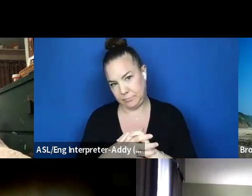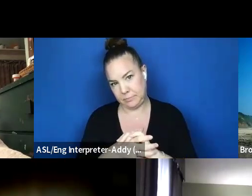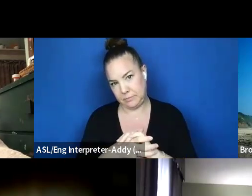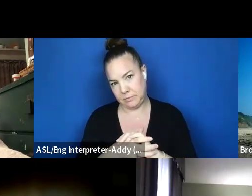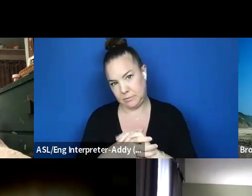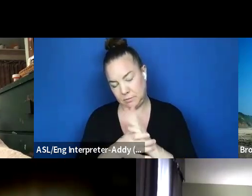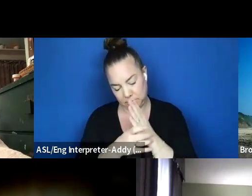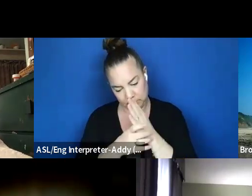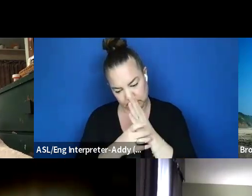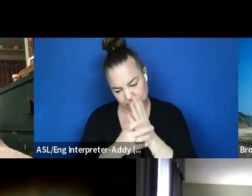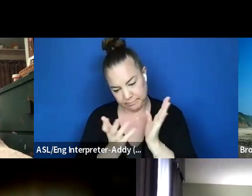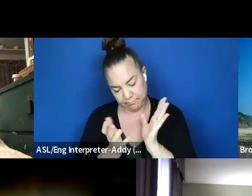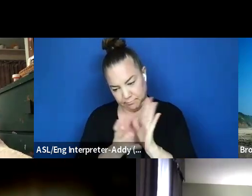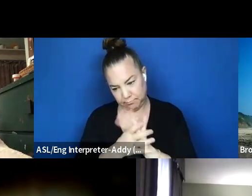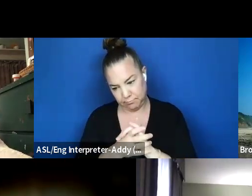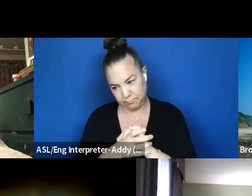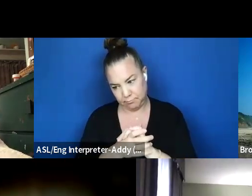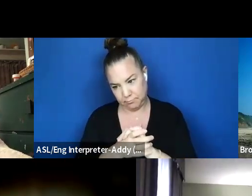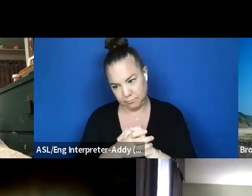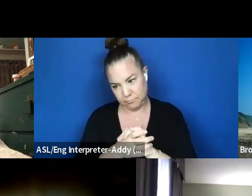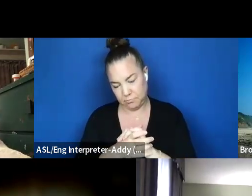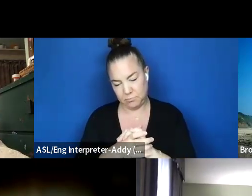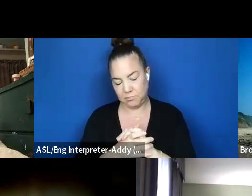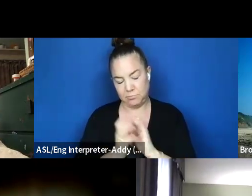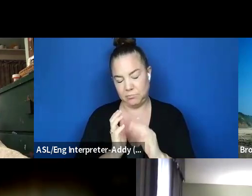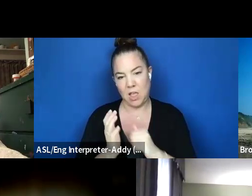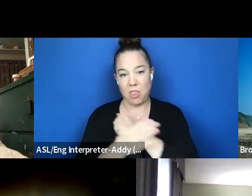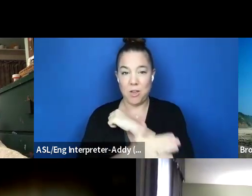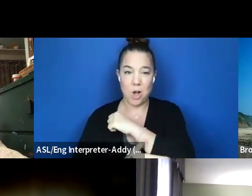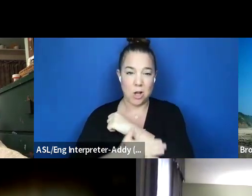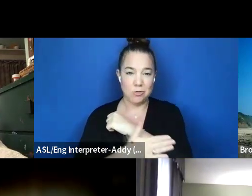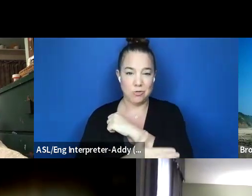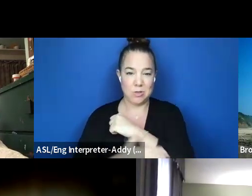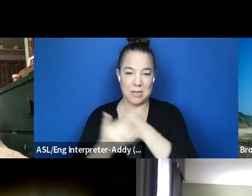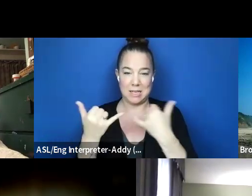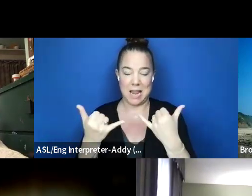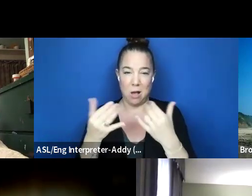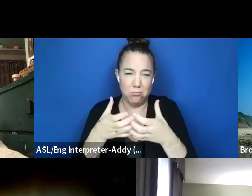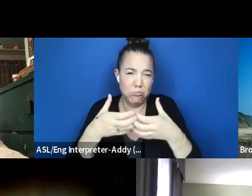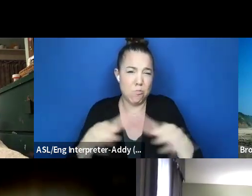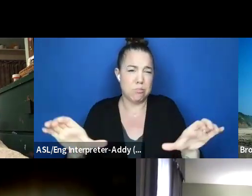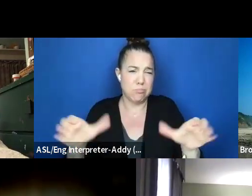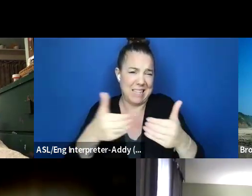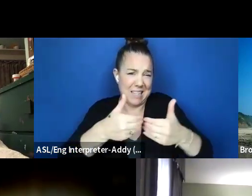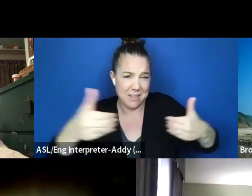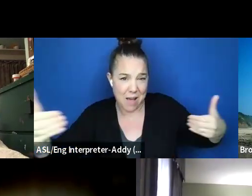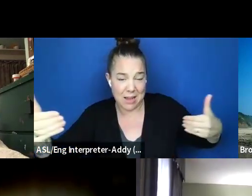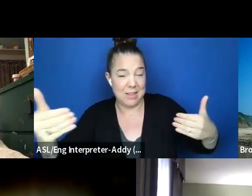Brooke Wilson (she/her): the I don't need it. Brooke Wilson (she/her): The country is already so divided that even within the aisle community like